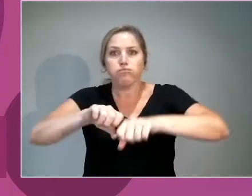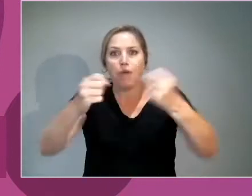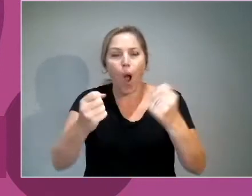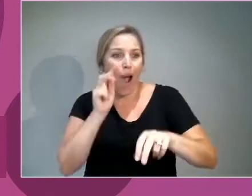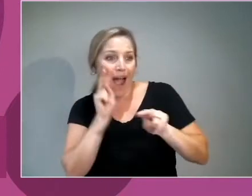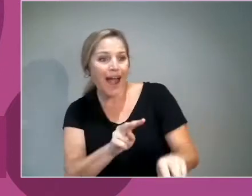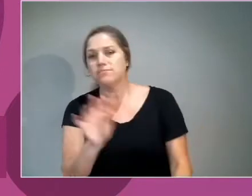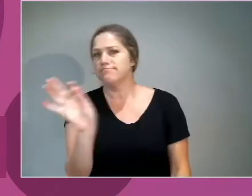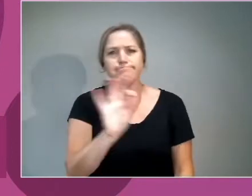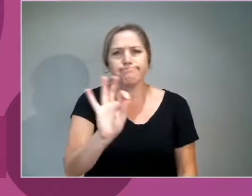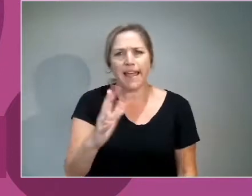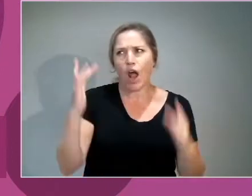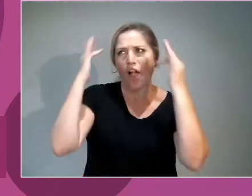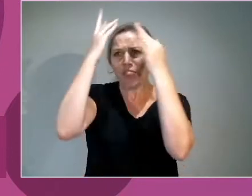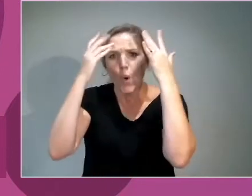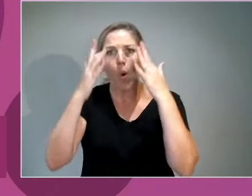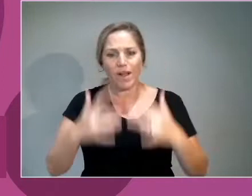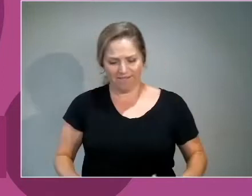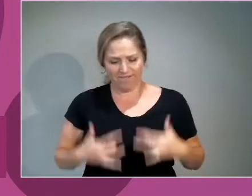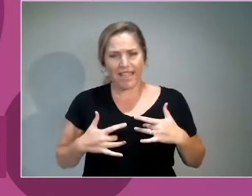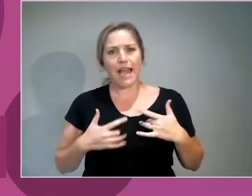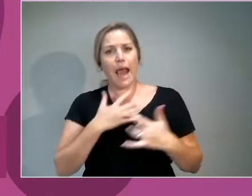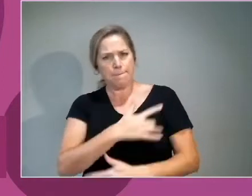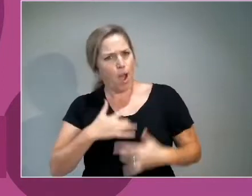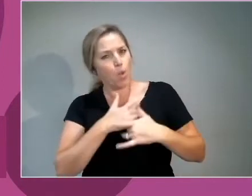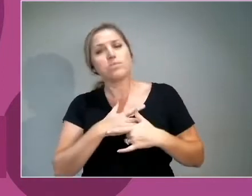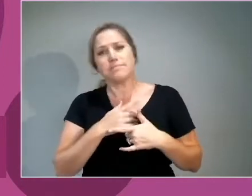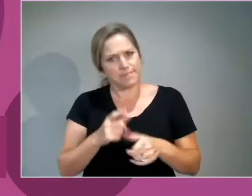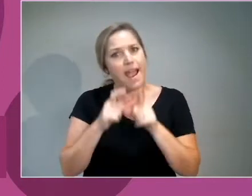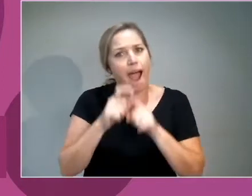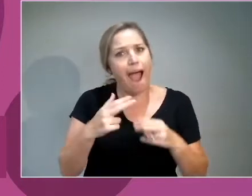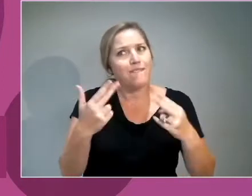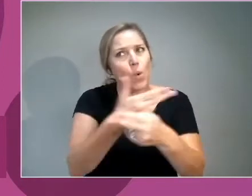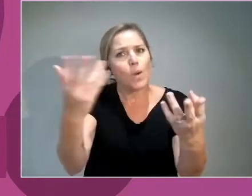people do not actually have the mechanism to put that into a language to communicate it to people.